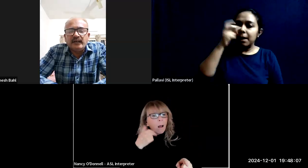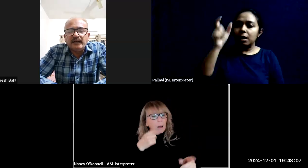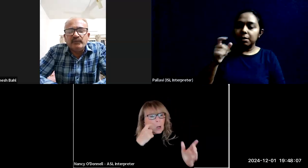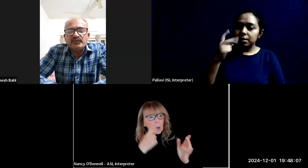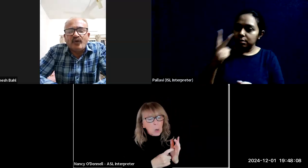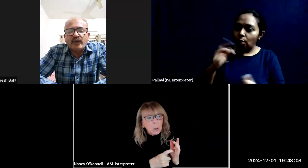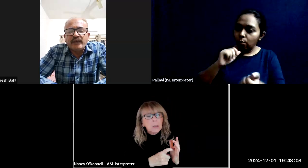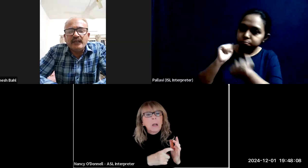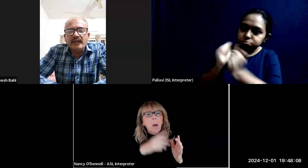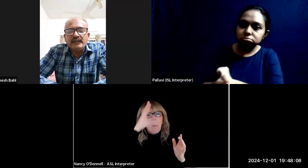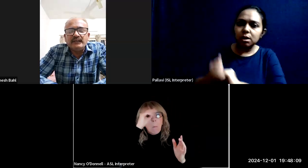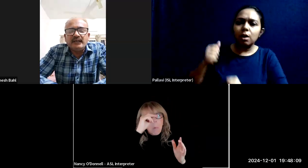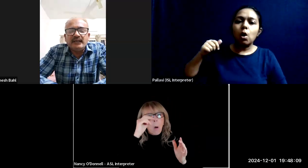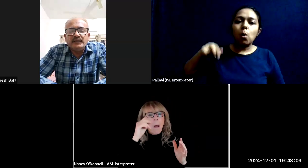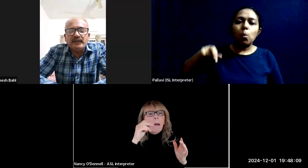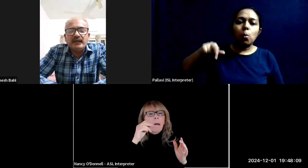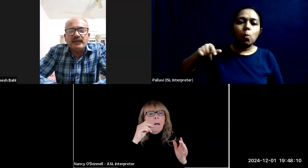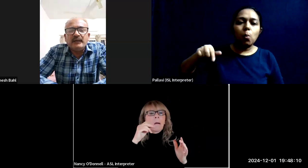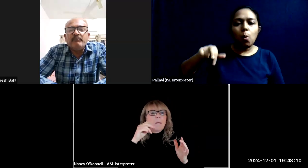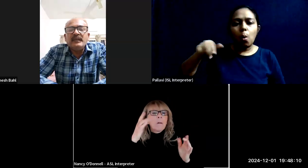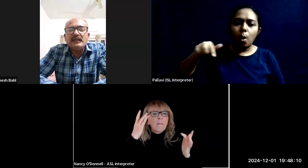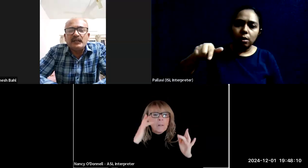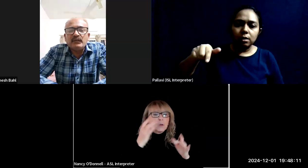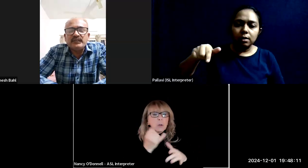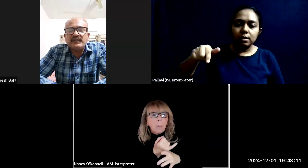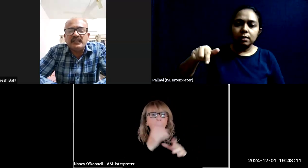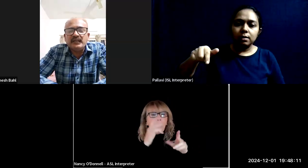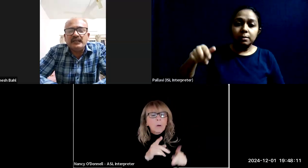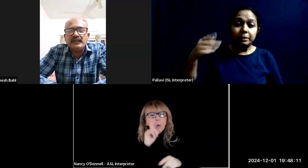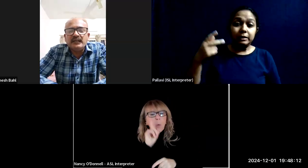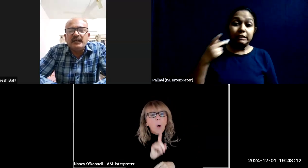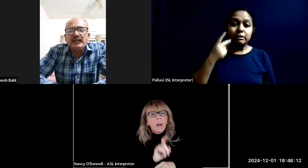He was walking and, you know, a mini truck was standing.